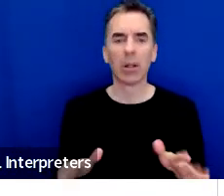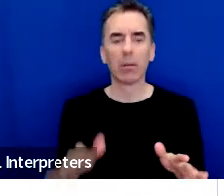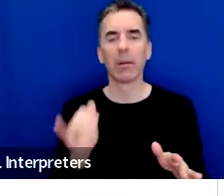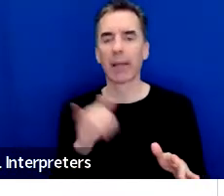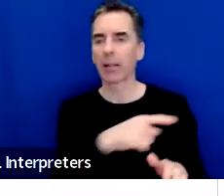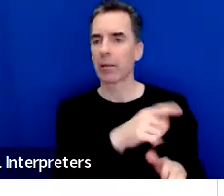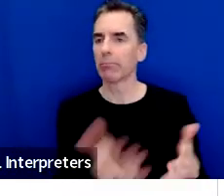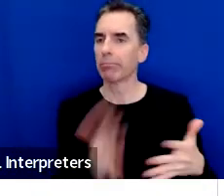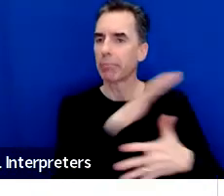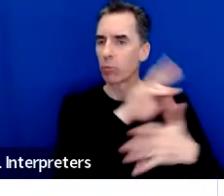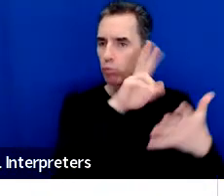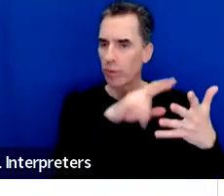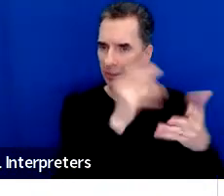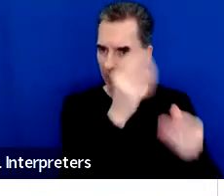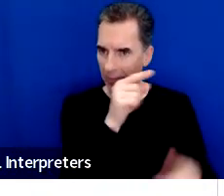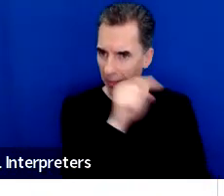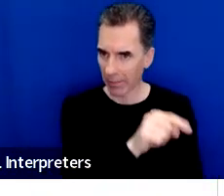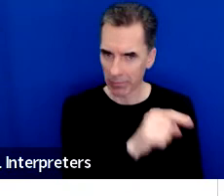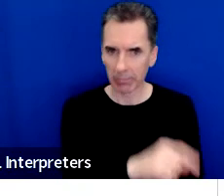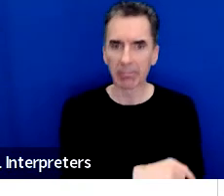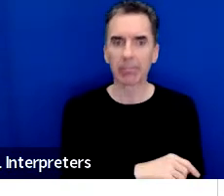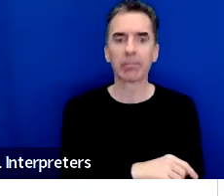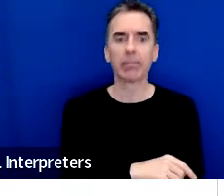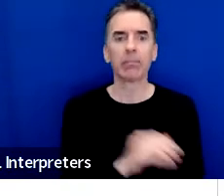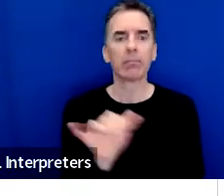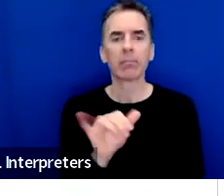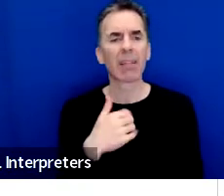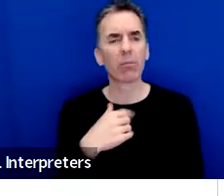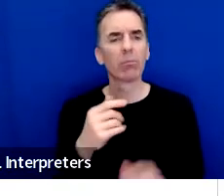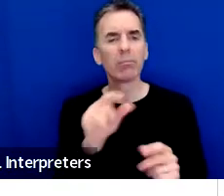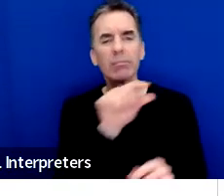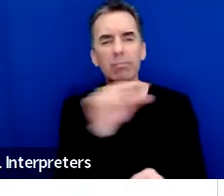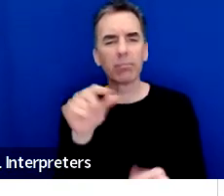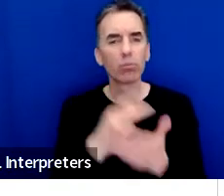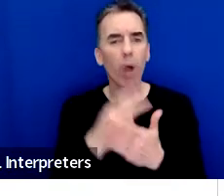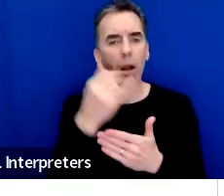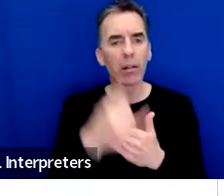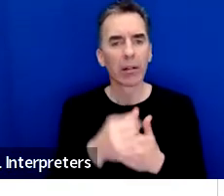Now, I do have this full project name it's a full documentary and it's linked out.